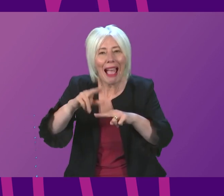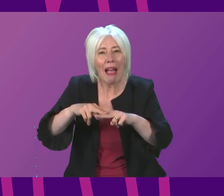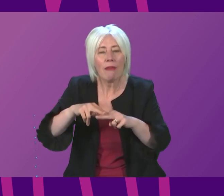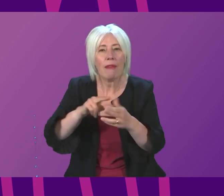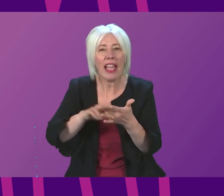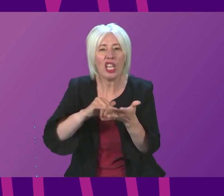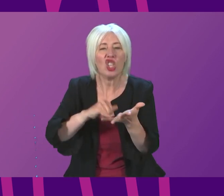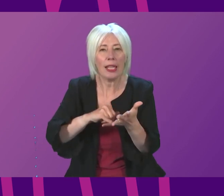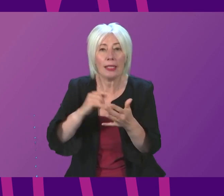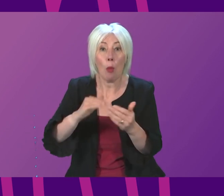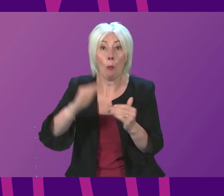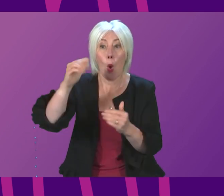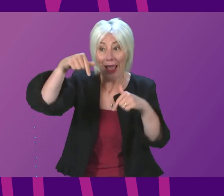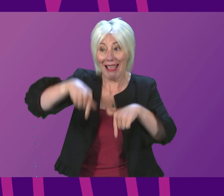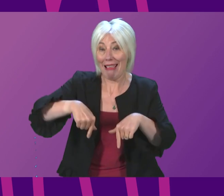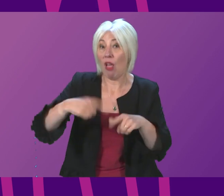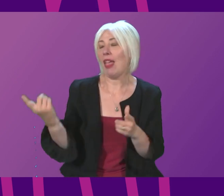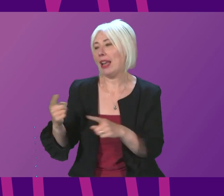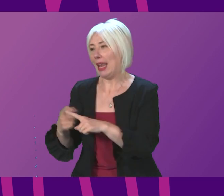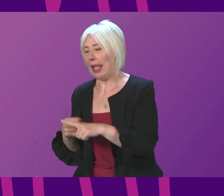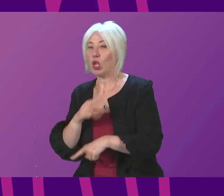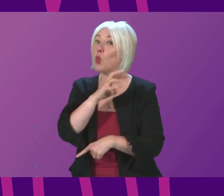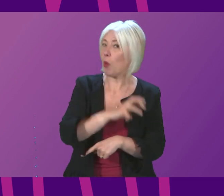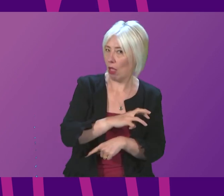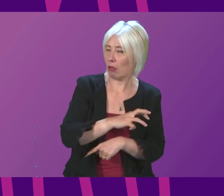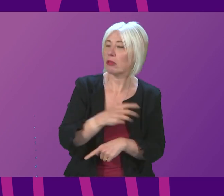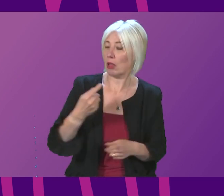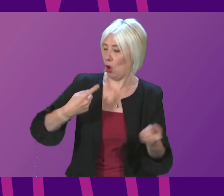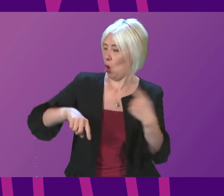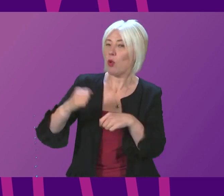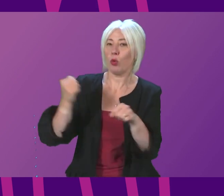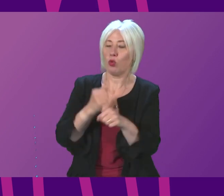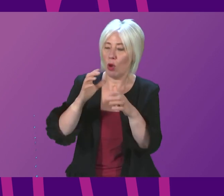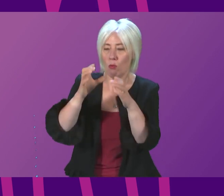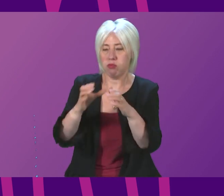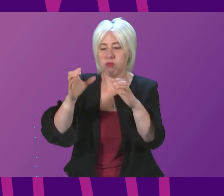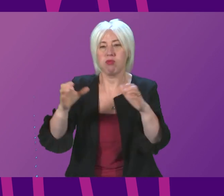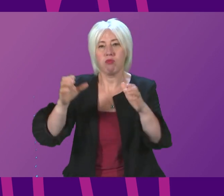proportionately, than in England or Wales—and we will continue to grow the NHS workforce